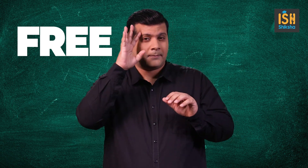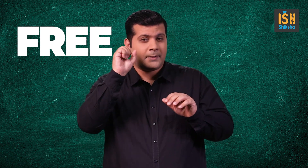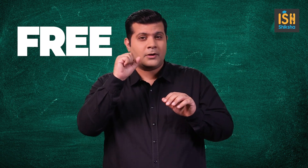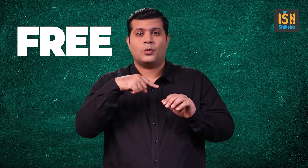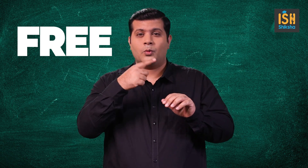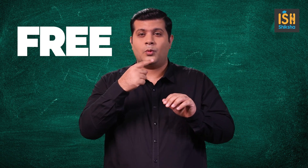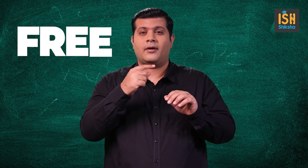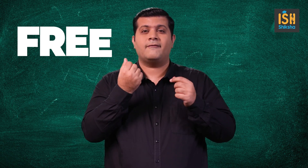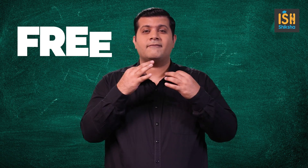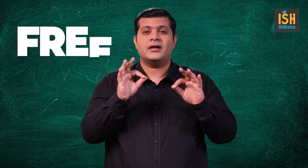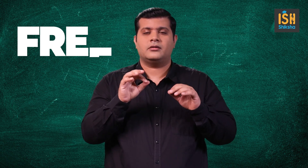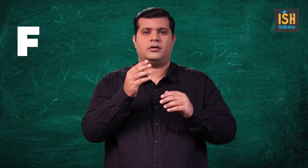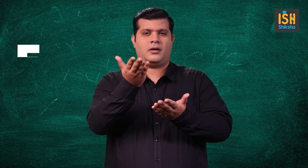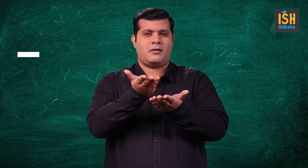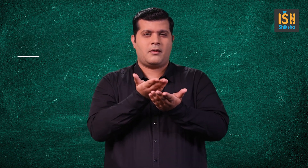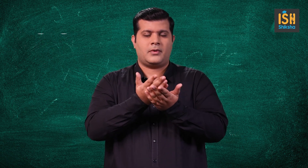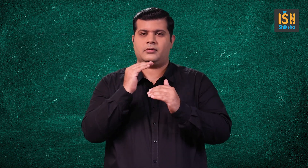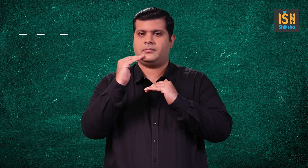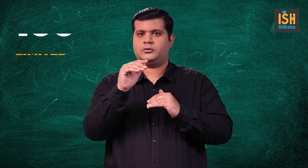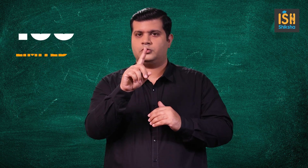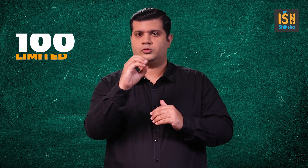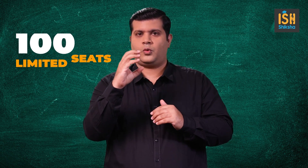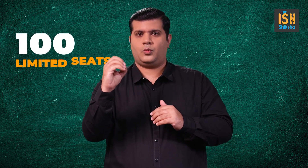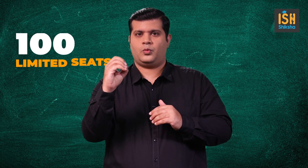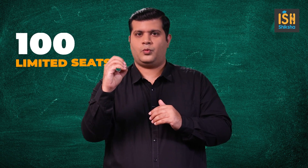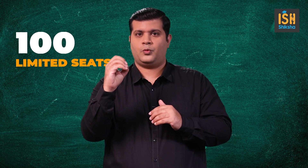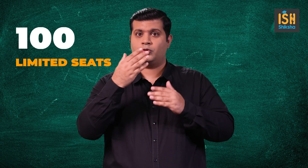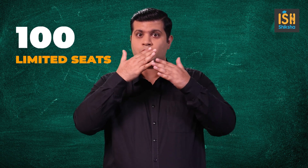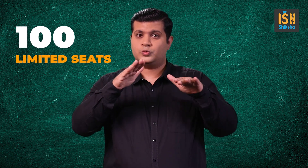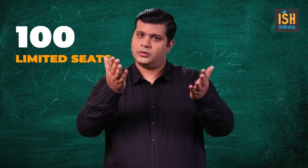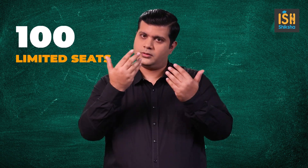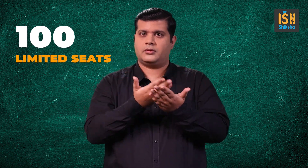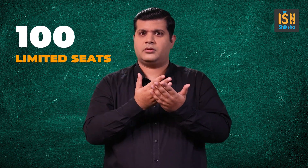Remember, the course is completely free for 100 students only.